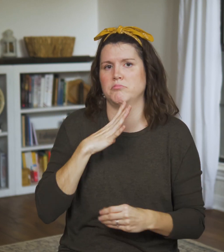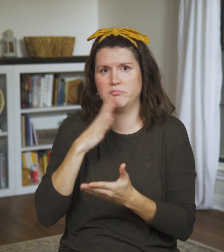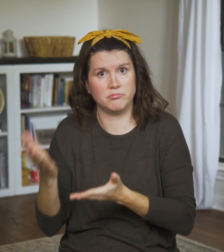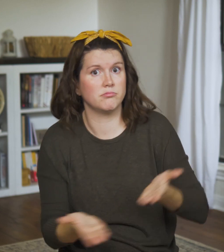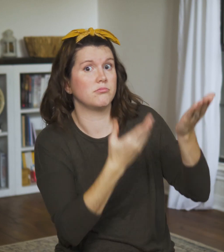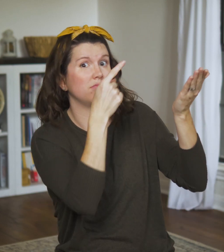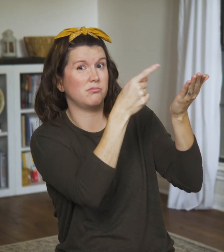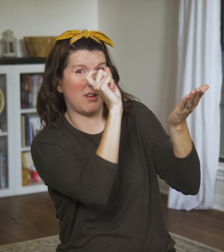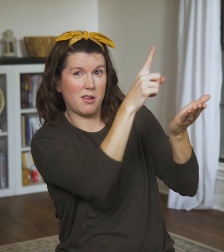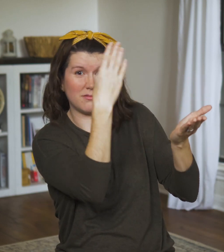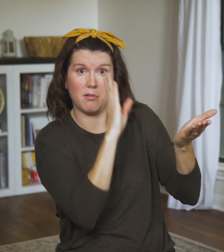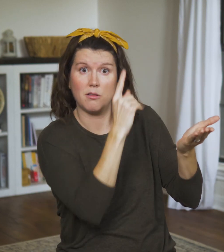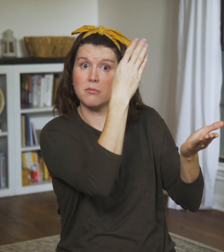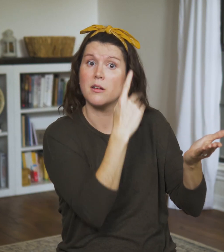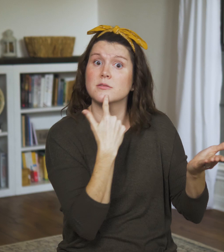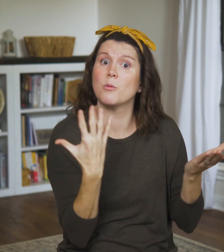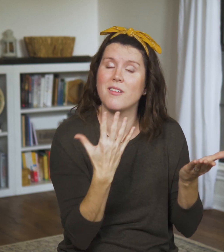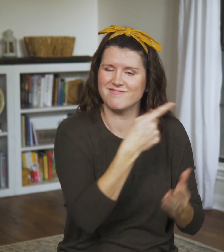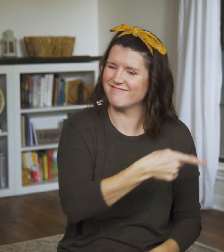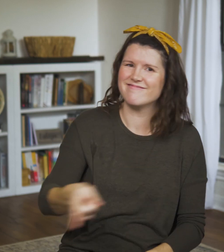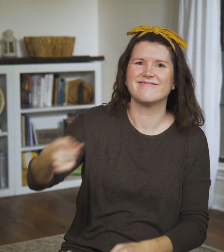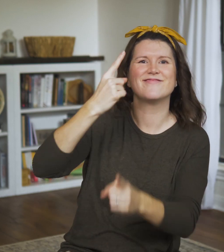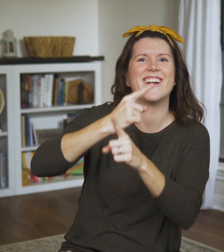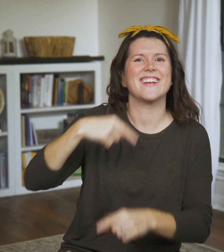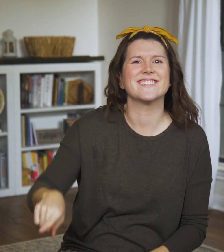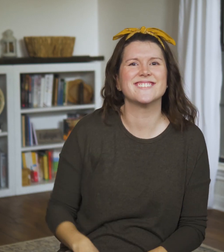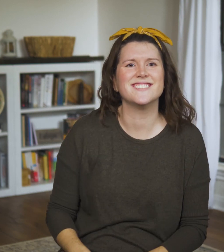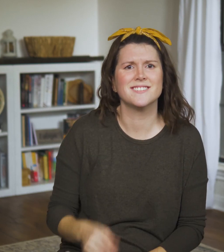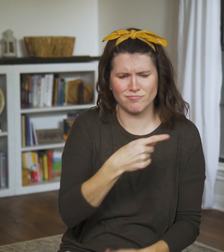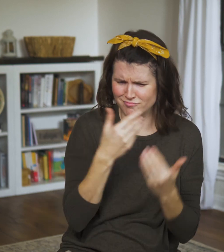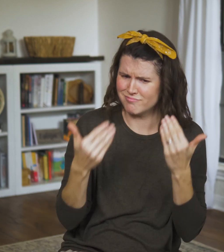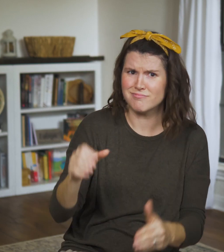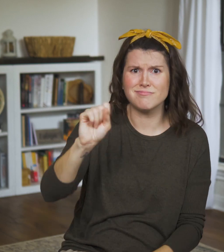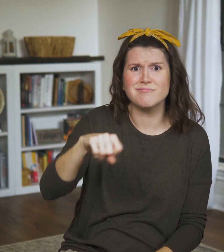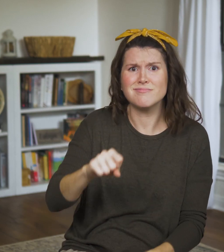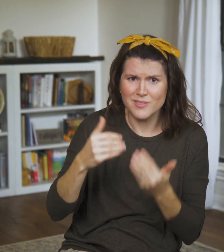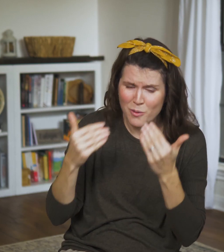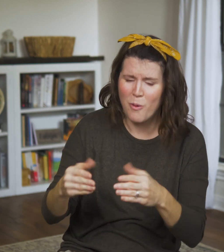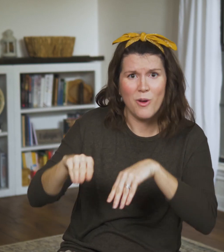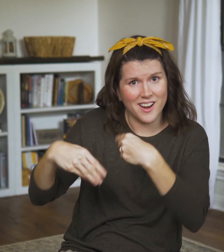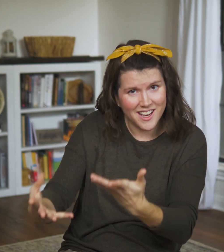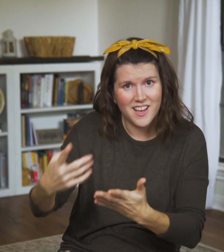Moses and Eleazer for consideration. But before they approach them,